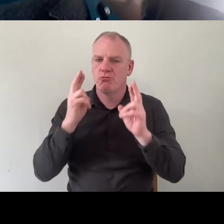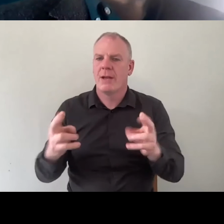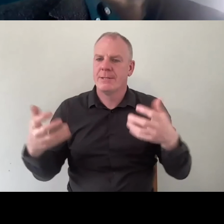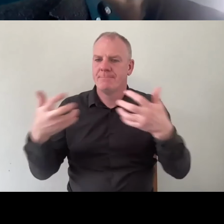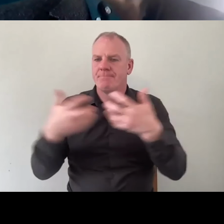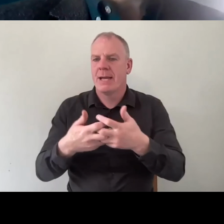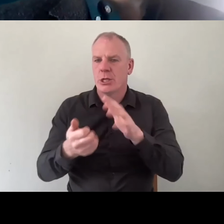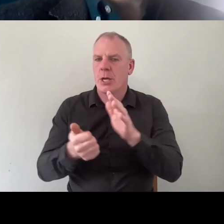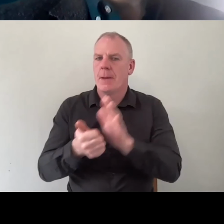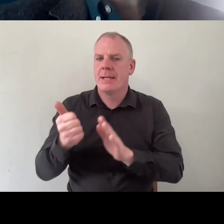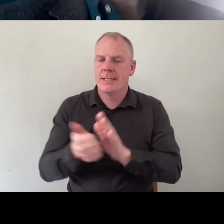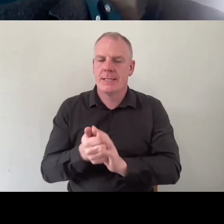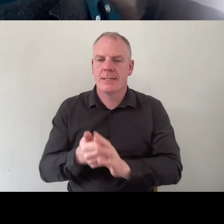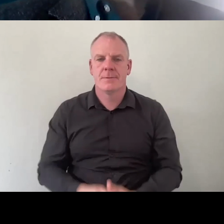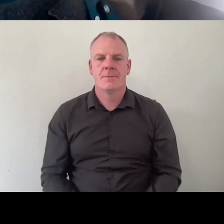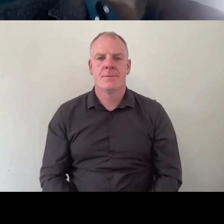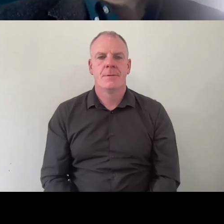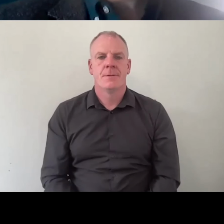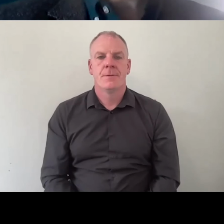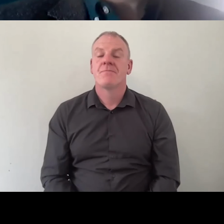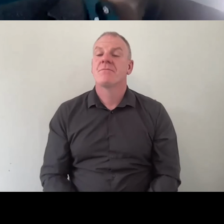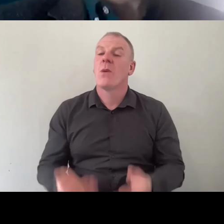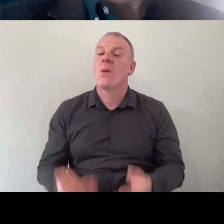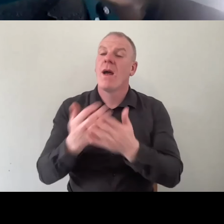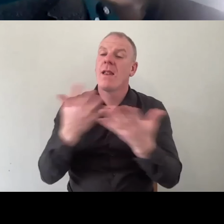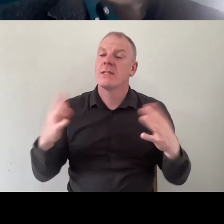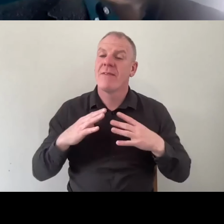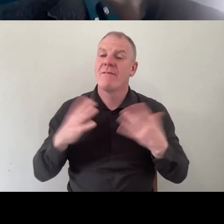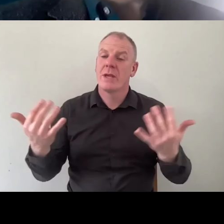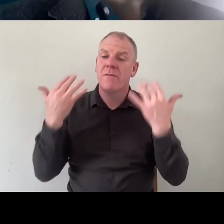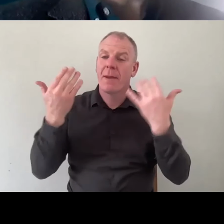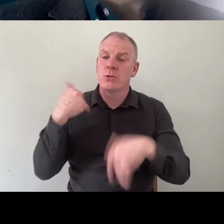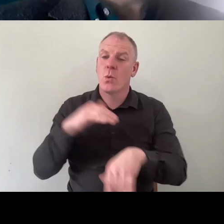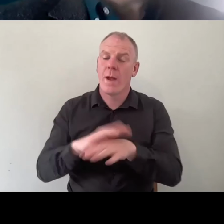So, lots of free resources on our website.